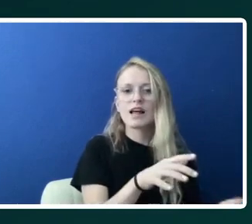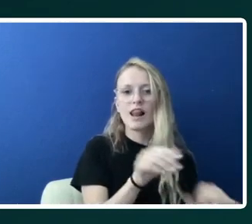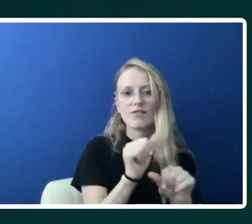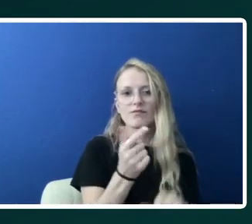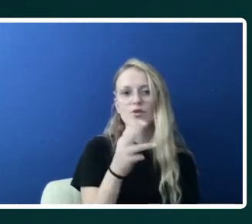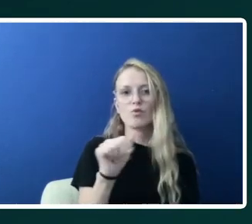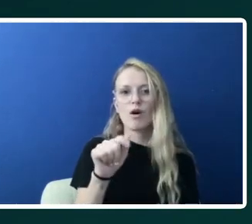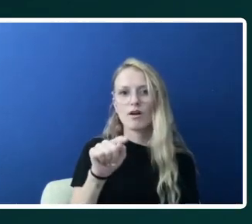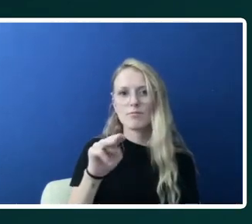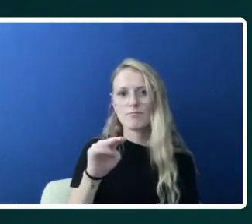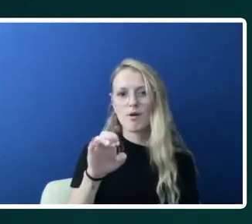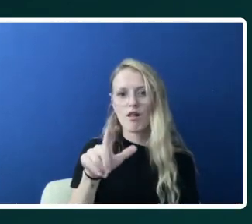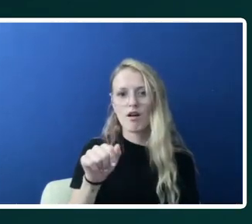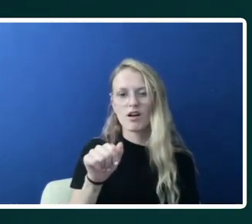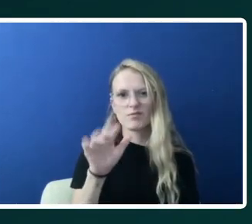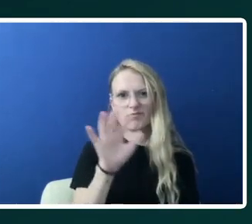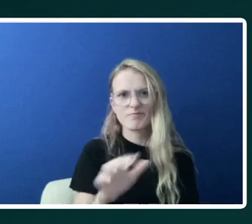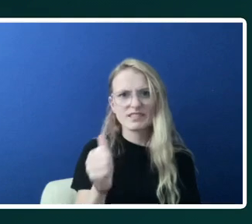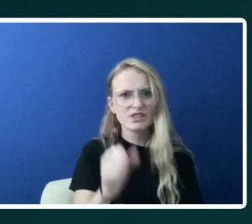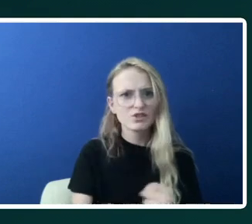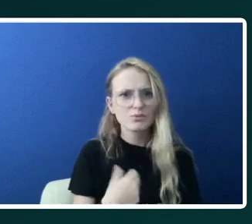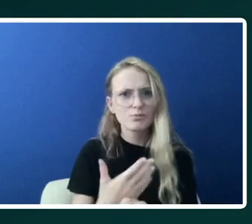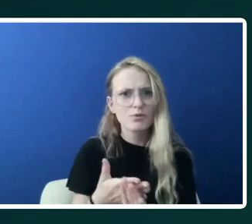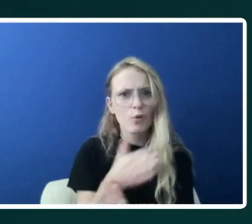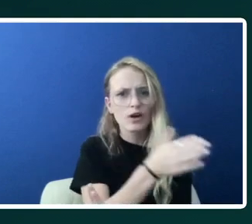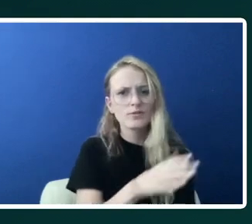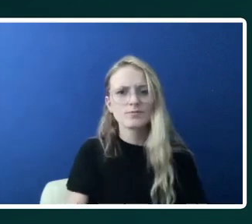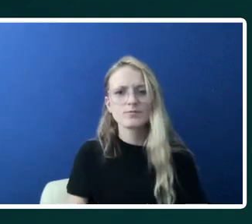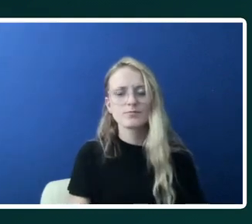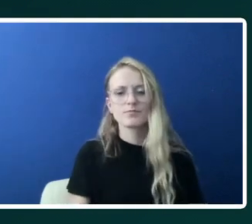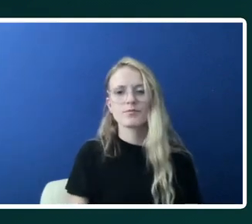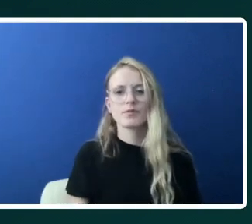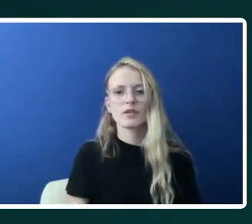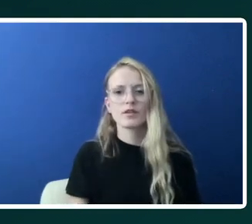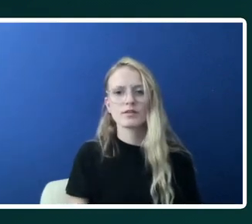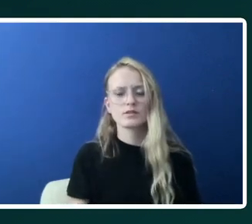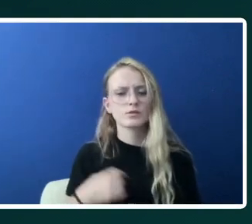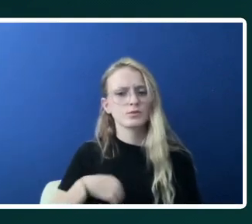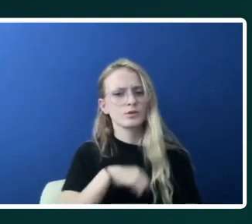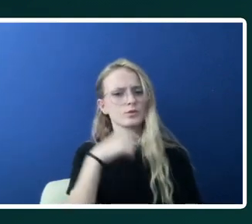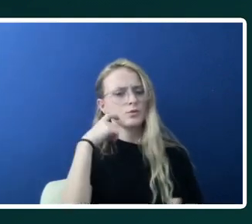decade prior. At one point during the tour, I noticed that people were totally distracted,